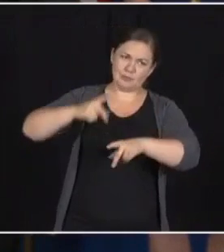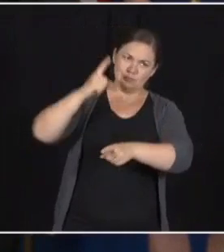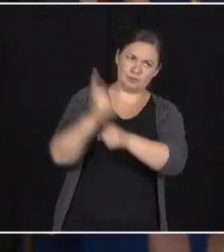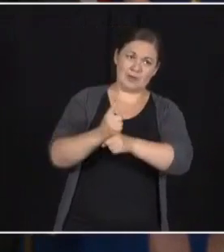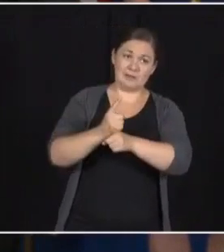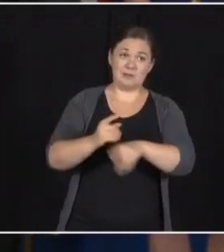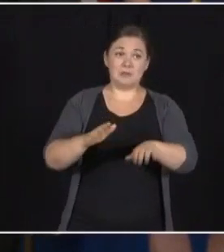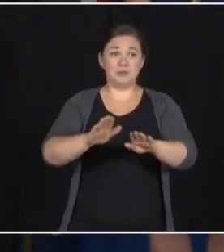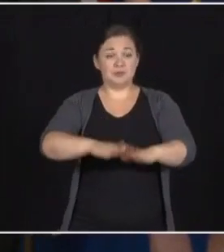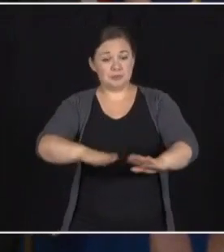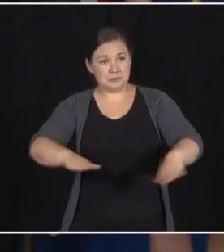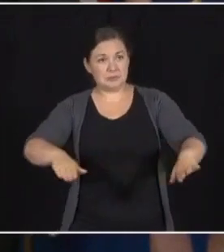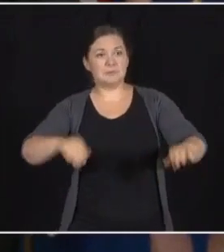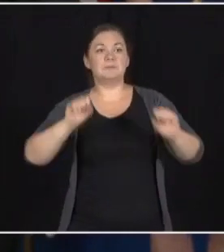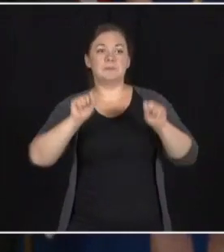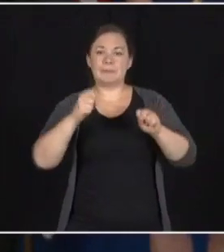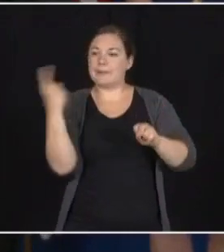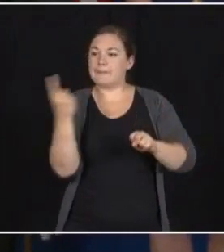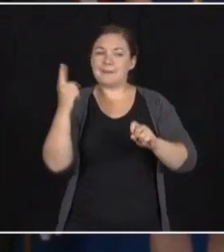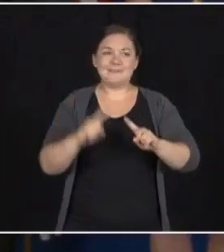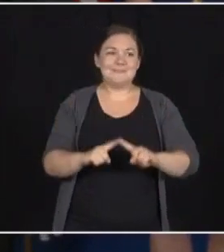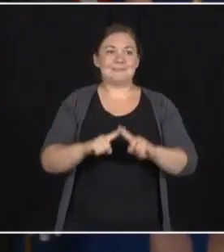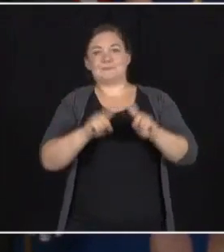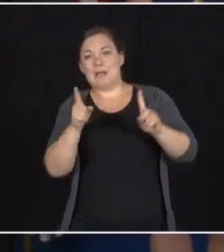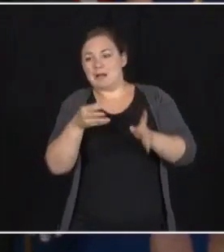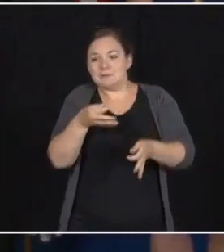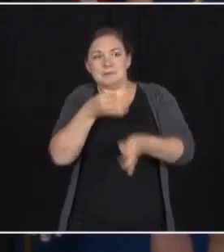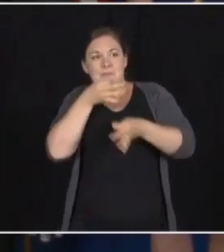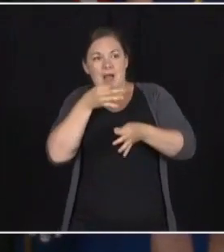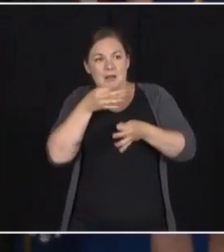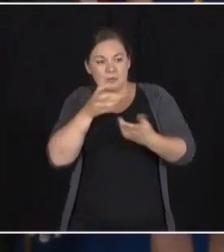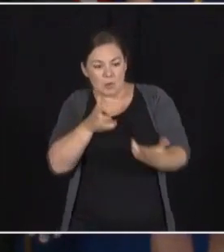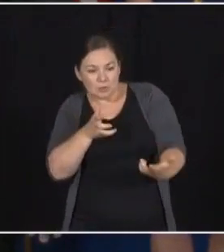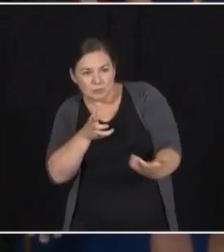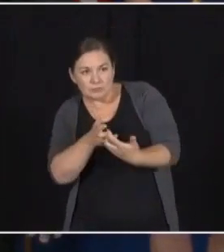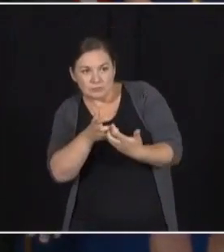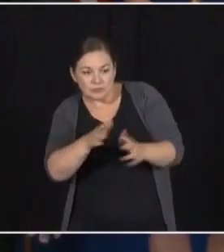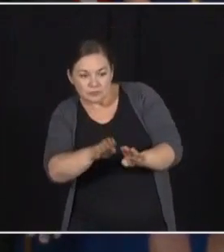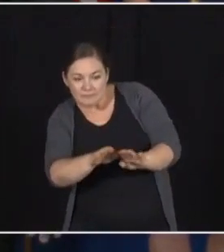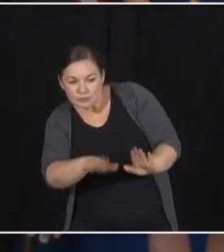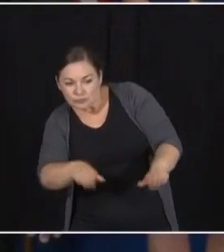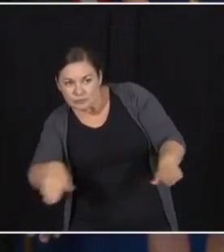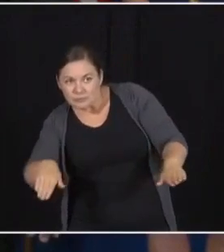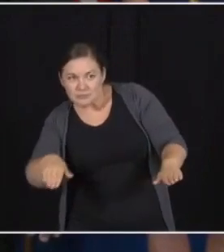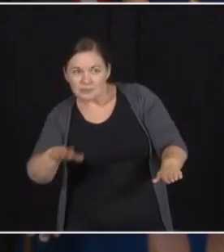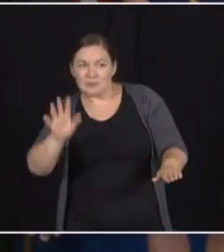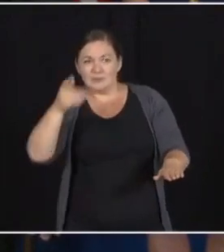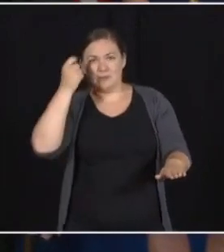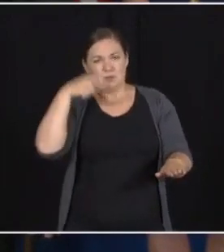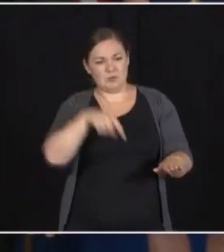COVID-19 or not. So as far as children are concerned, there's no question.